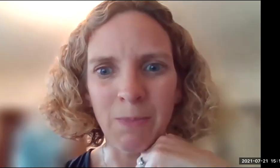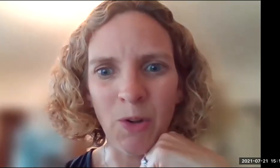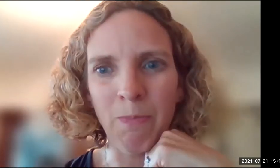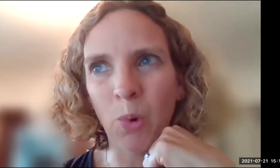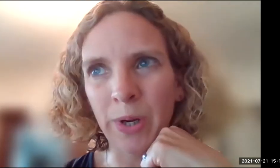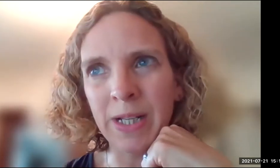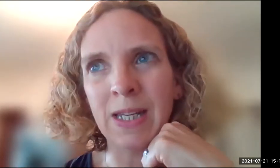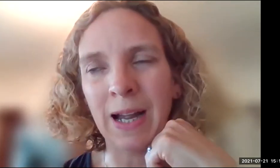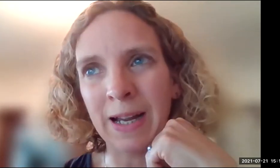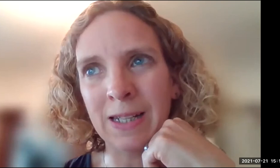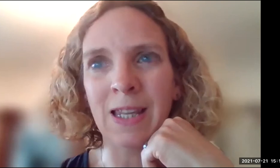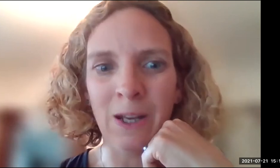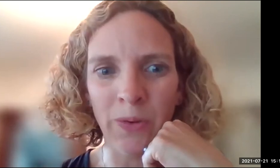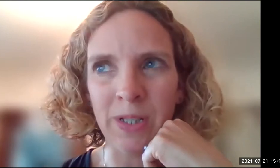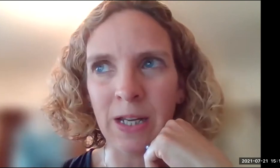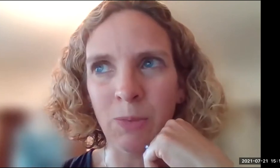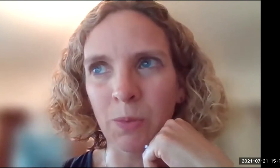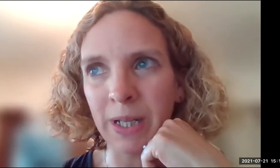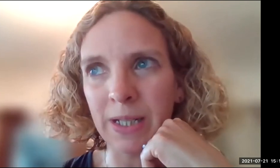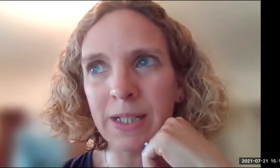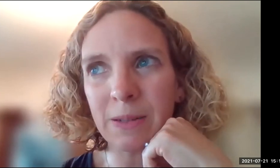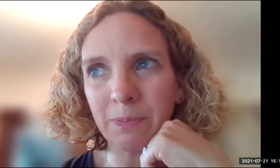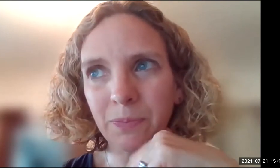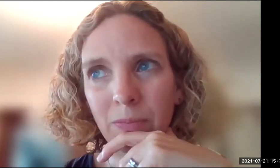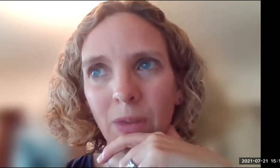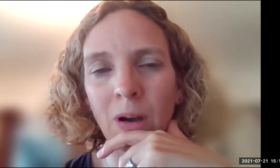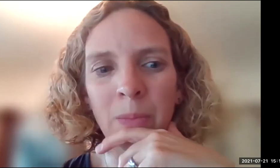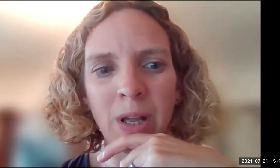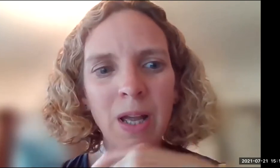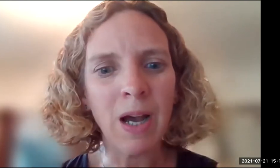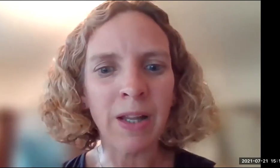girls and our children with disabilities are gaining the same